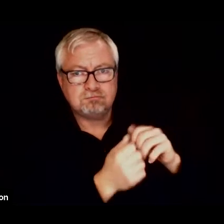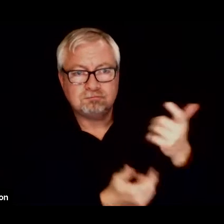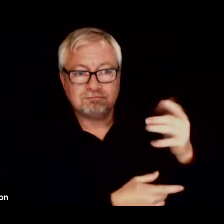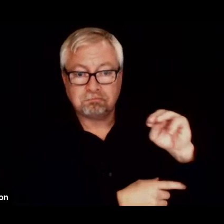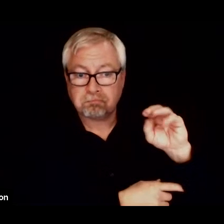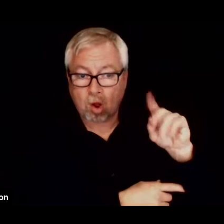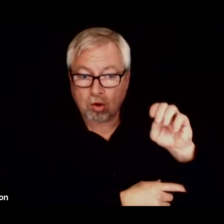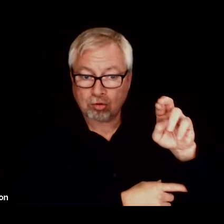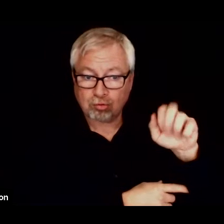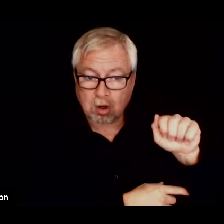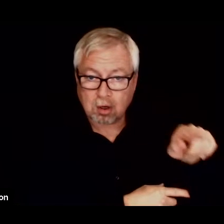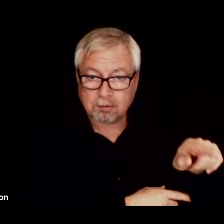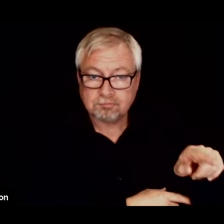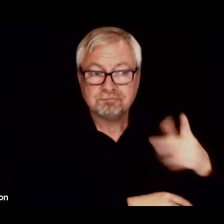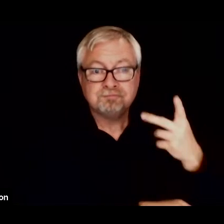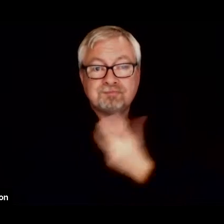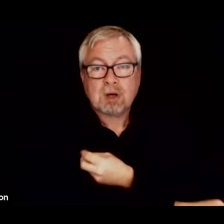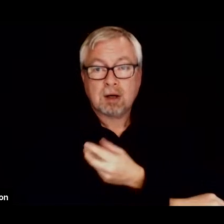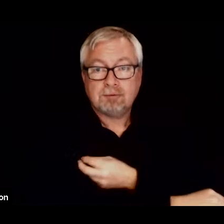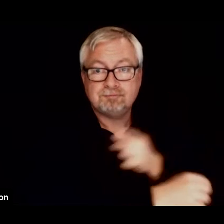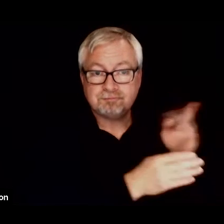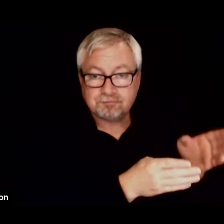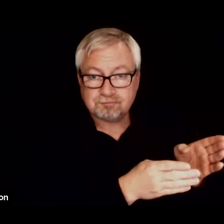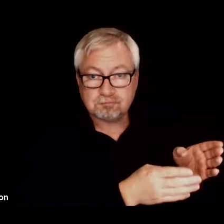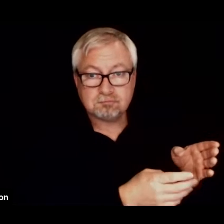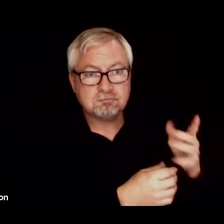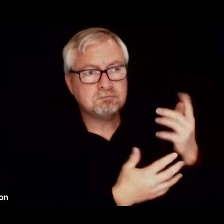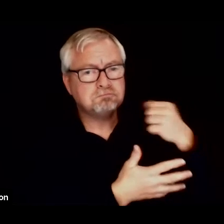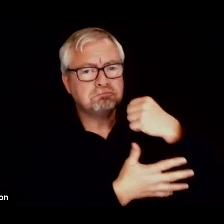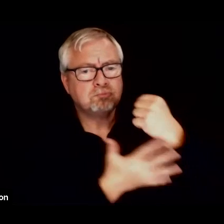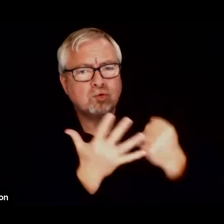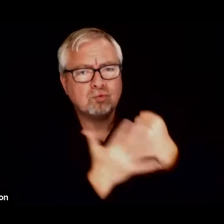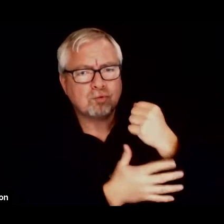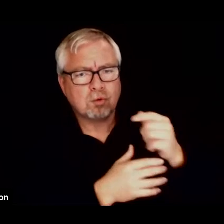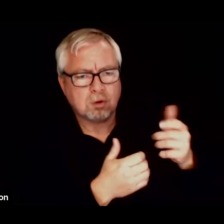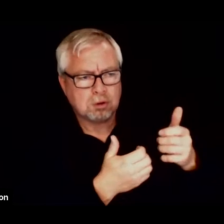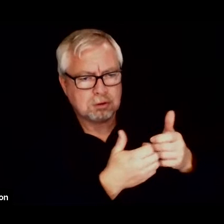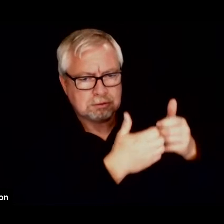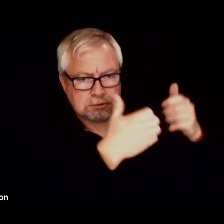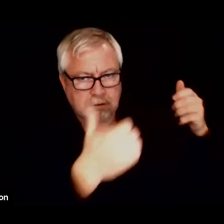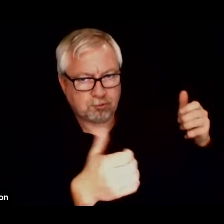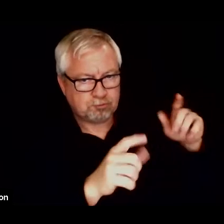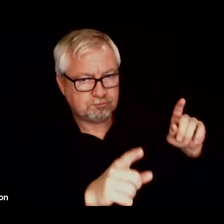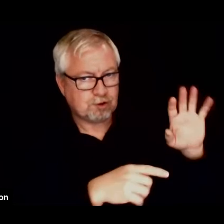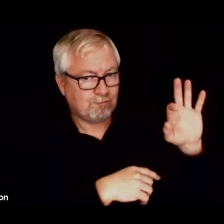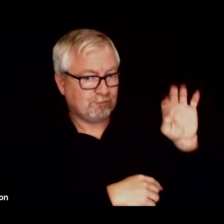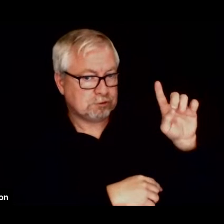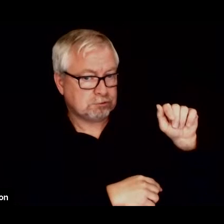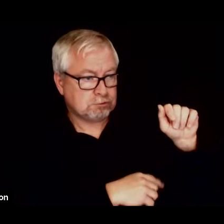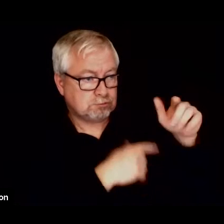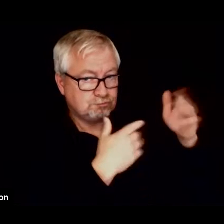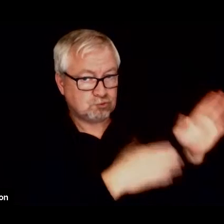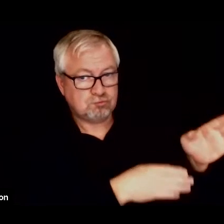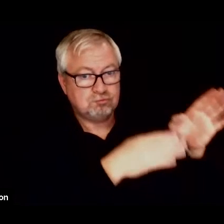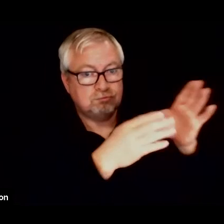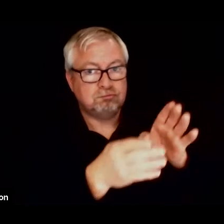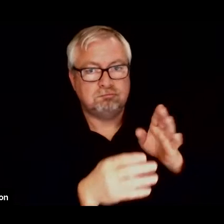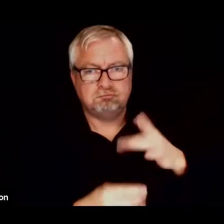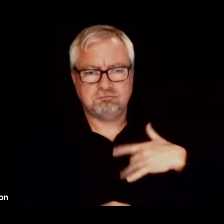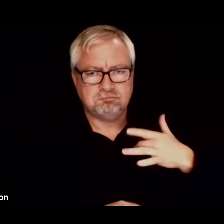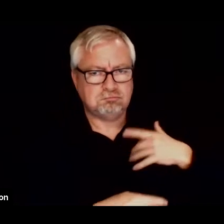are separate and so my expectation is that when they get past voting on these two vaccines and